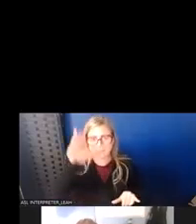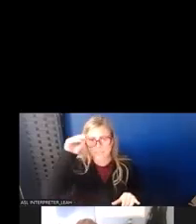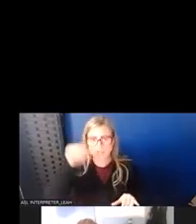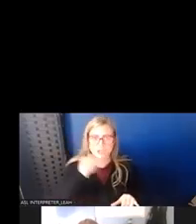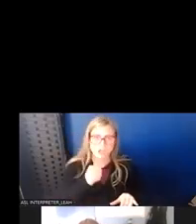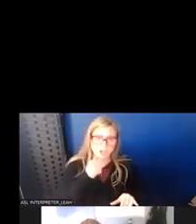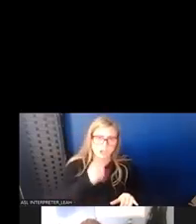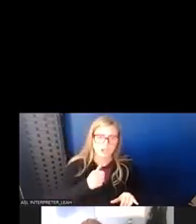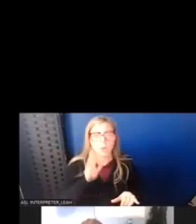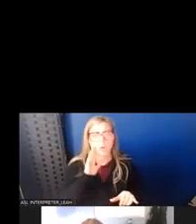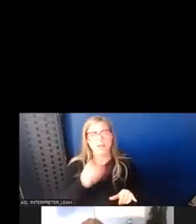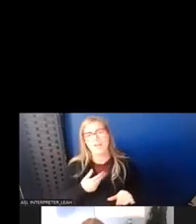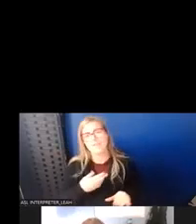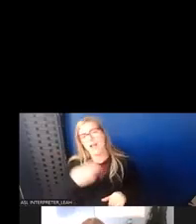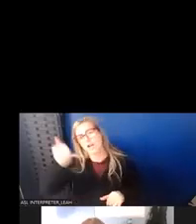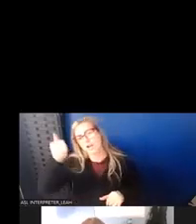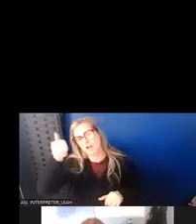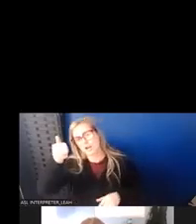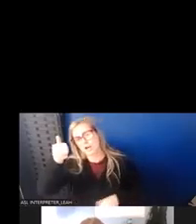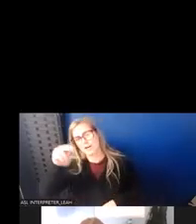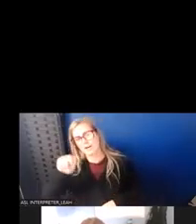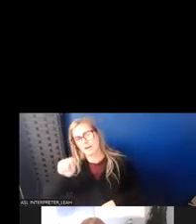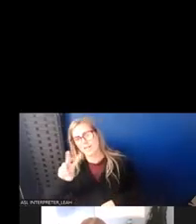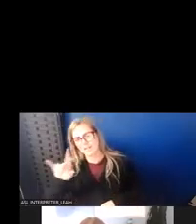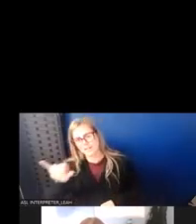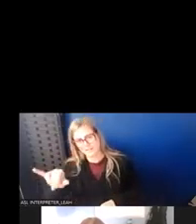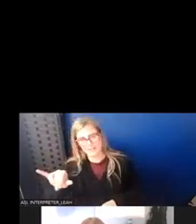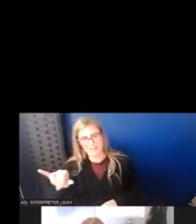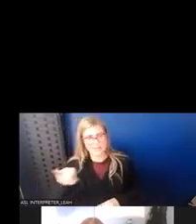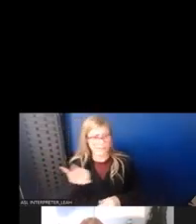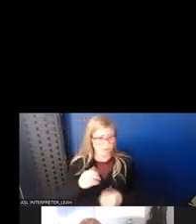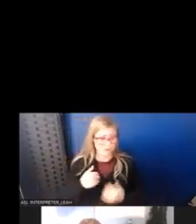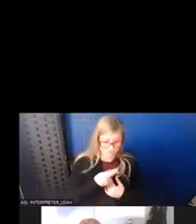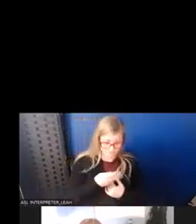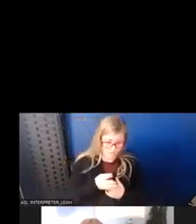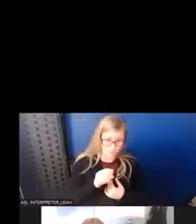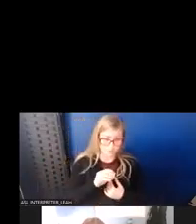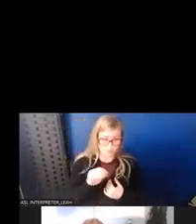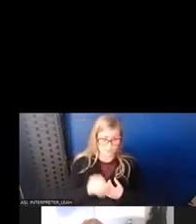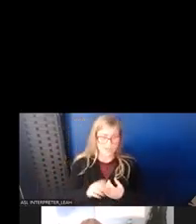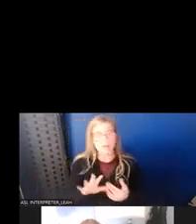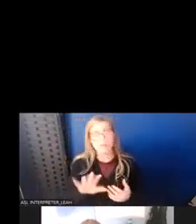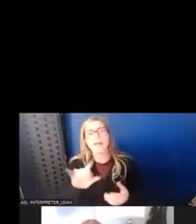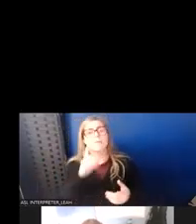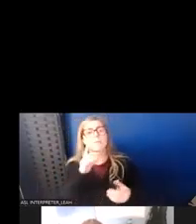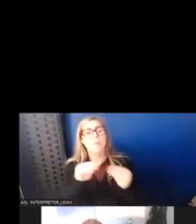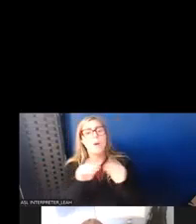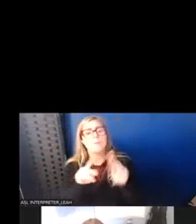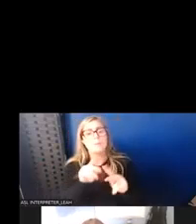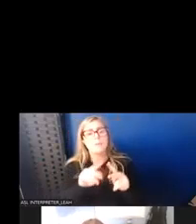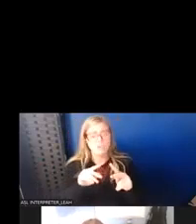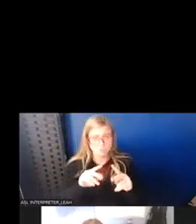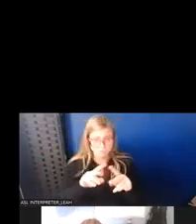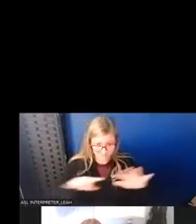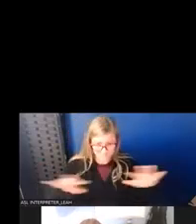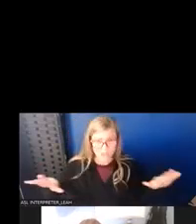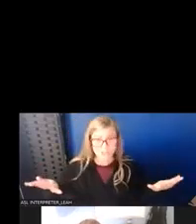Same thing if you have fewer percent, if you have like people from more diverse races, you're going to have higher novelty.